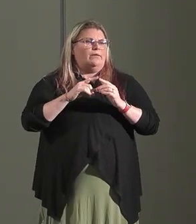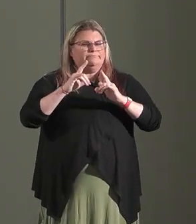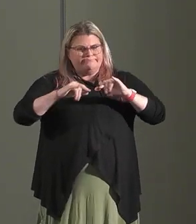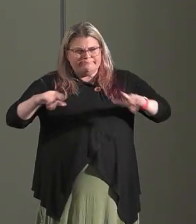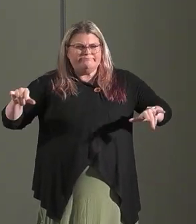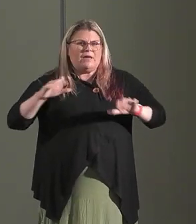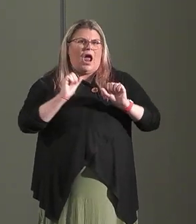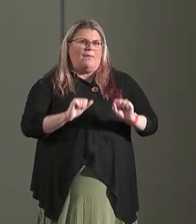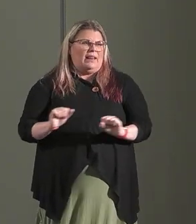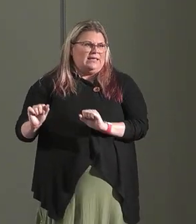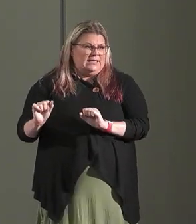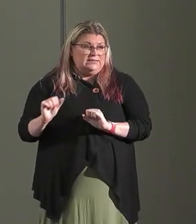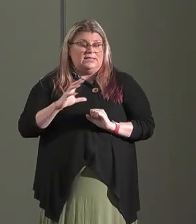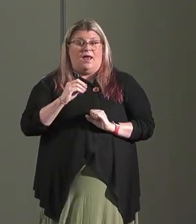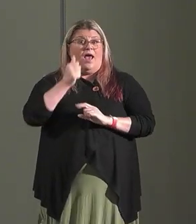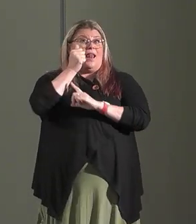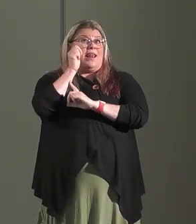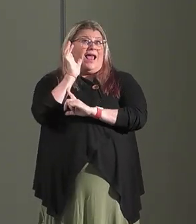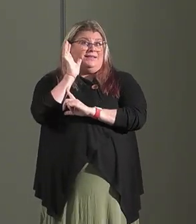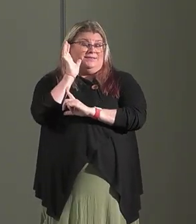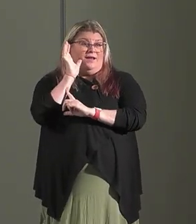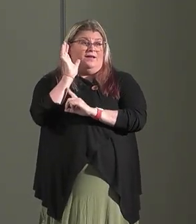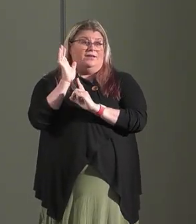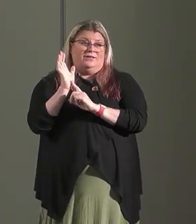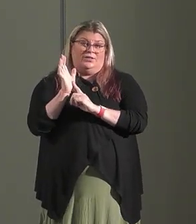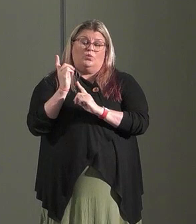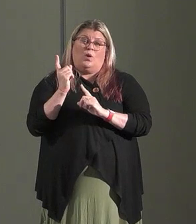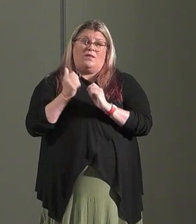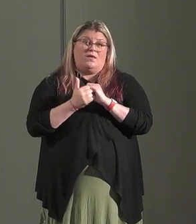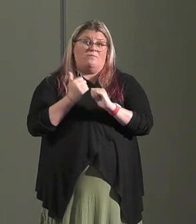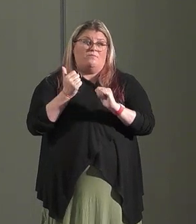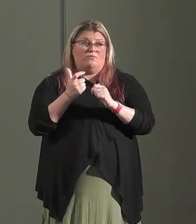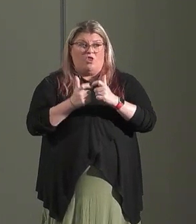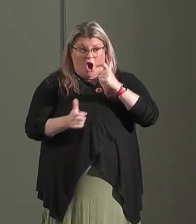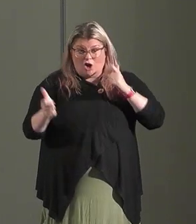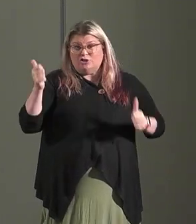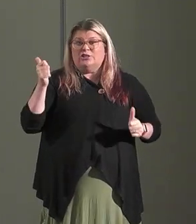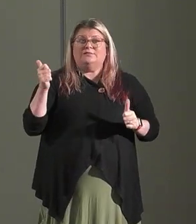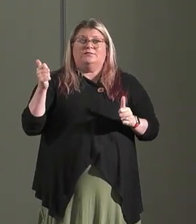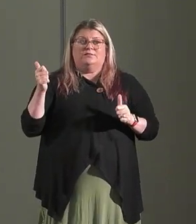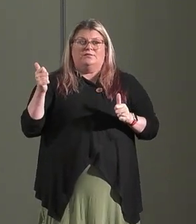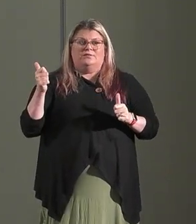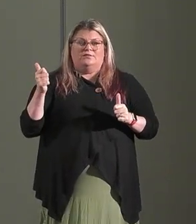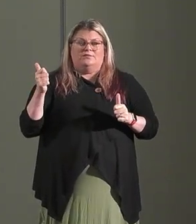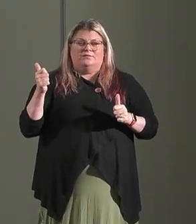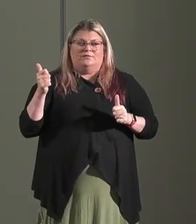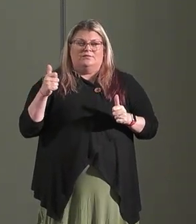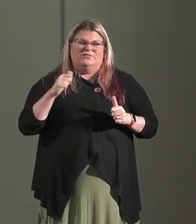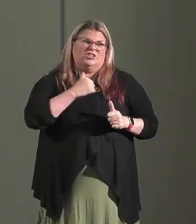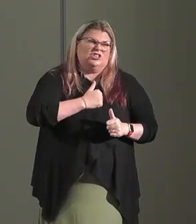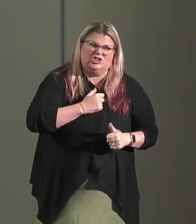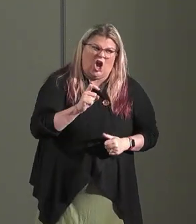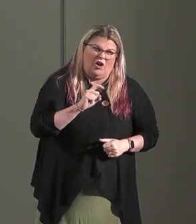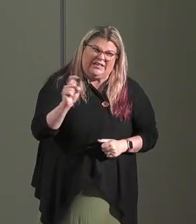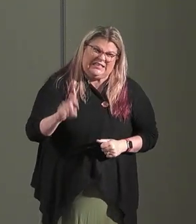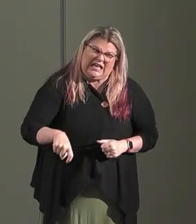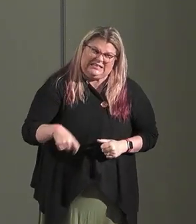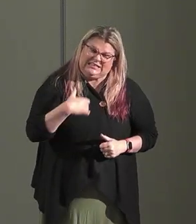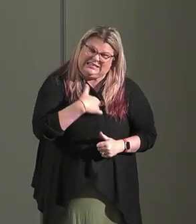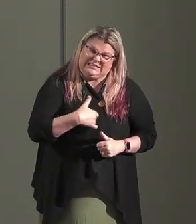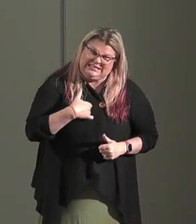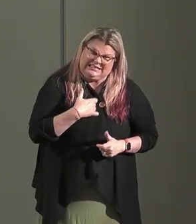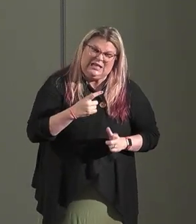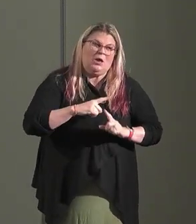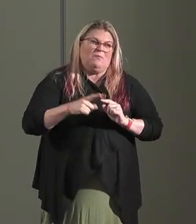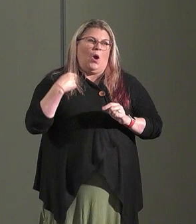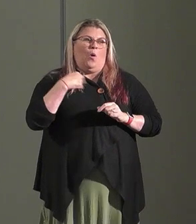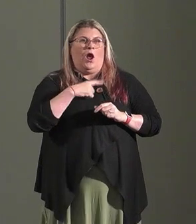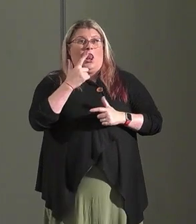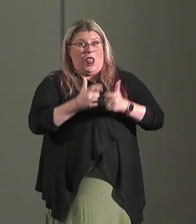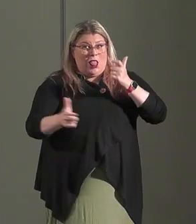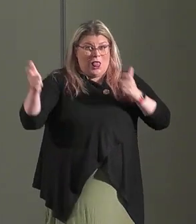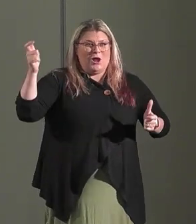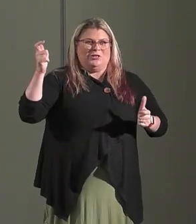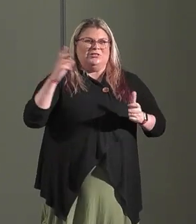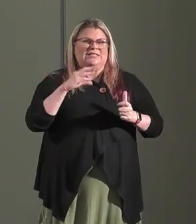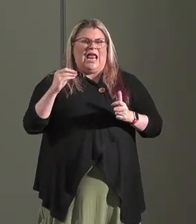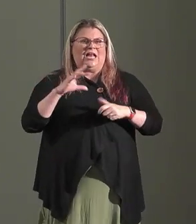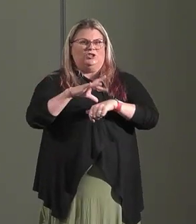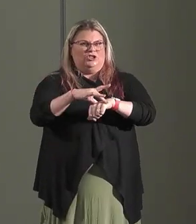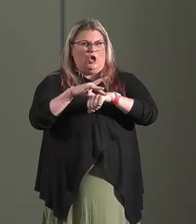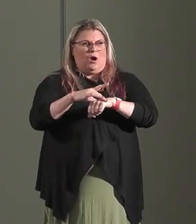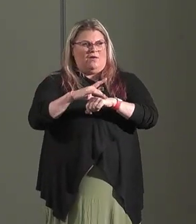And Alaska is one of the most largest -- sorry Texas. Rural and geographically complex states.